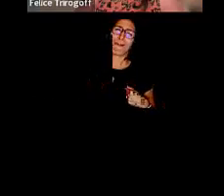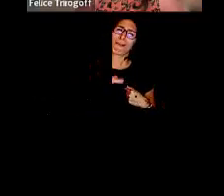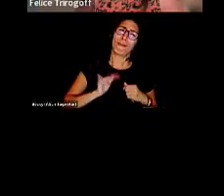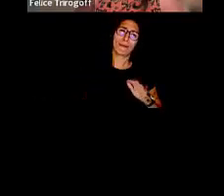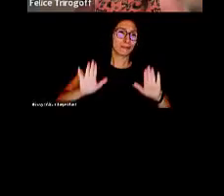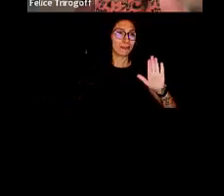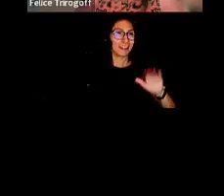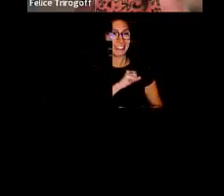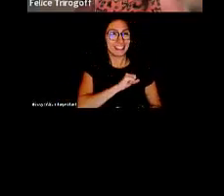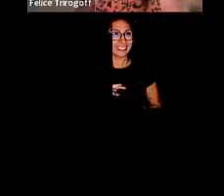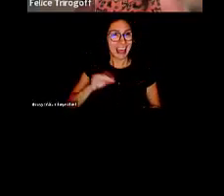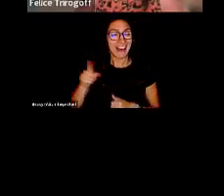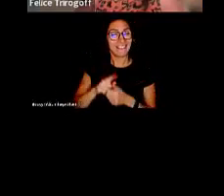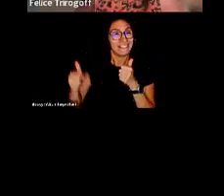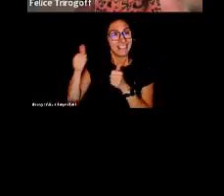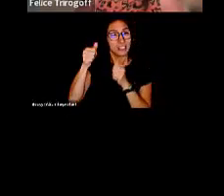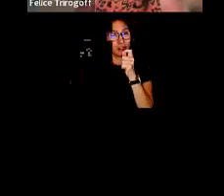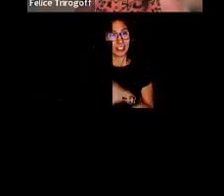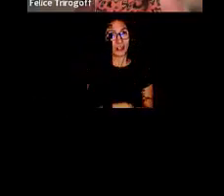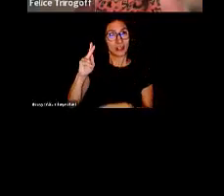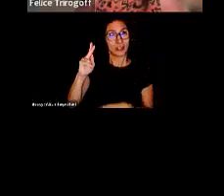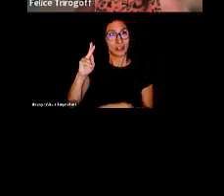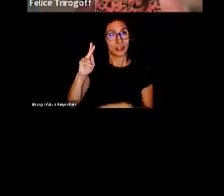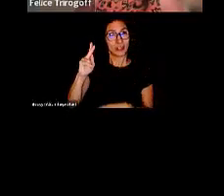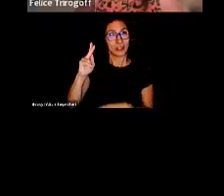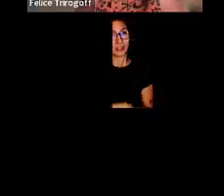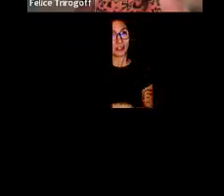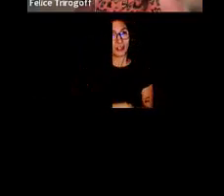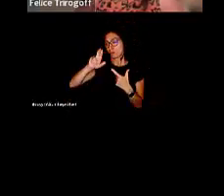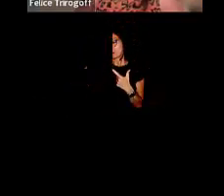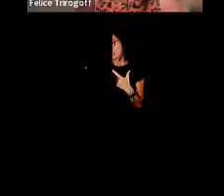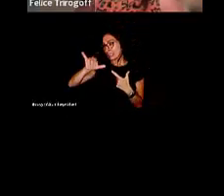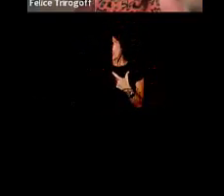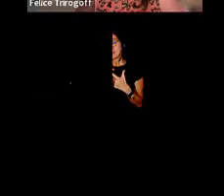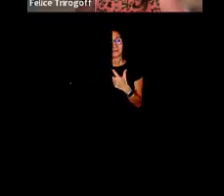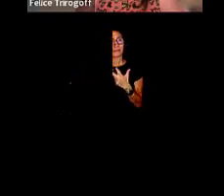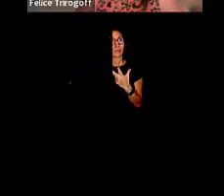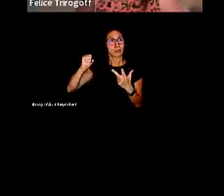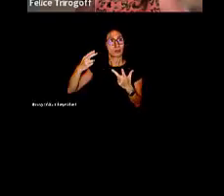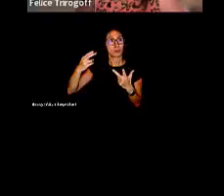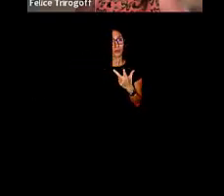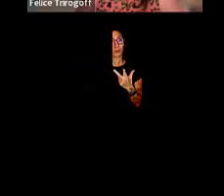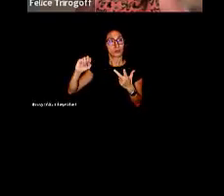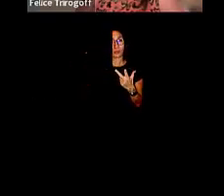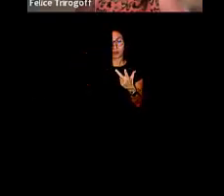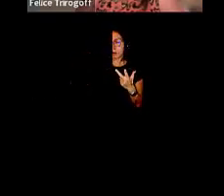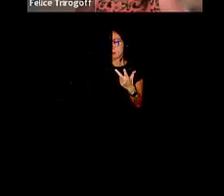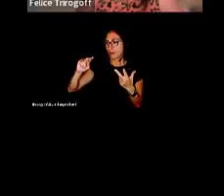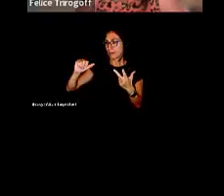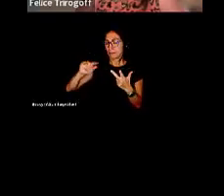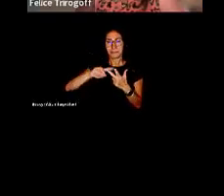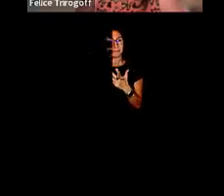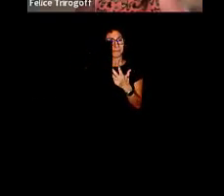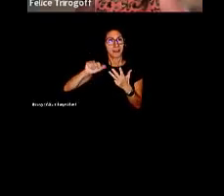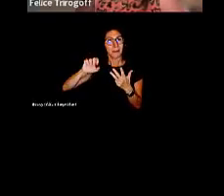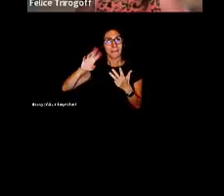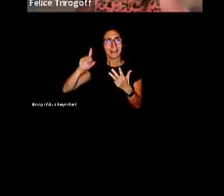Kathleen Murphy, Tracy Bauman, Brian Litke, Shoshana Rabinovsky, and Amanda Seagroves, just to name a few.